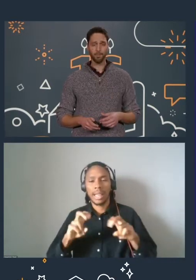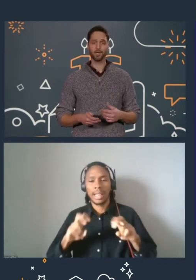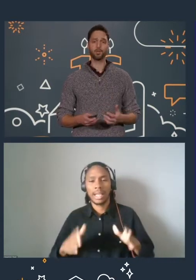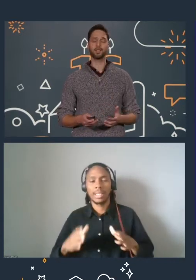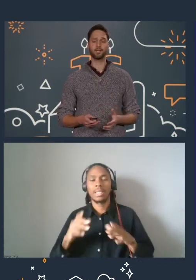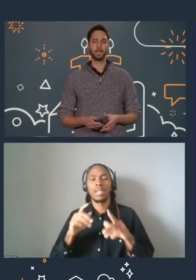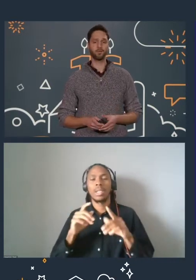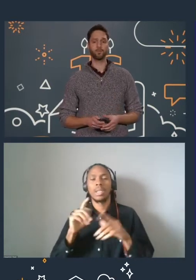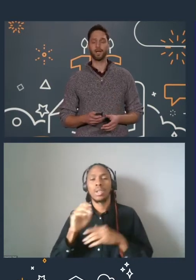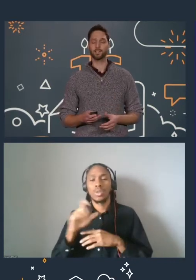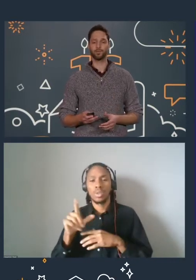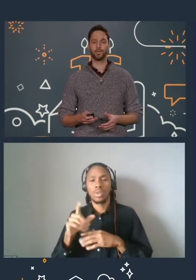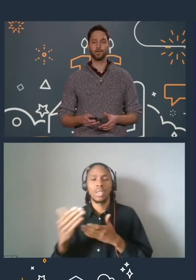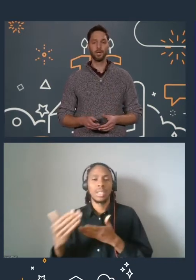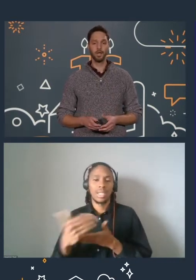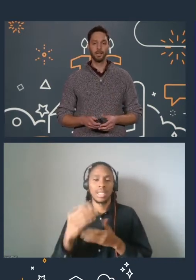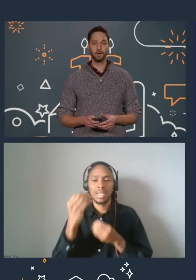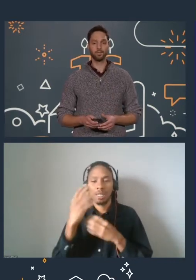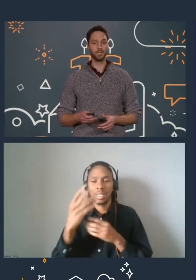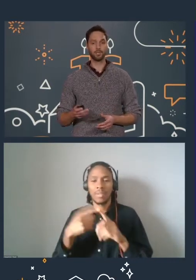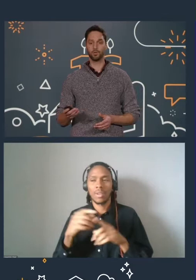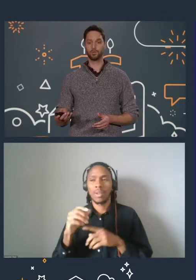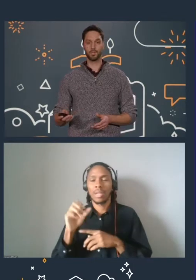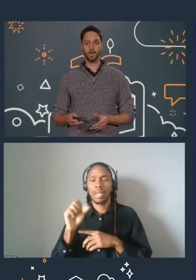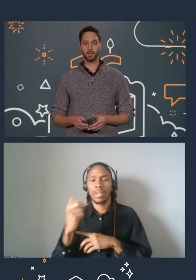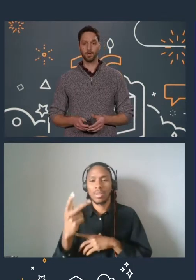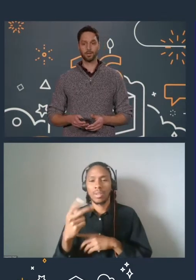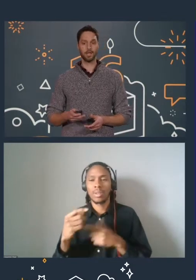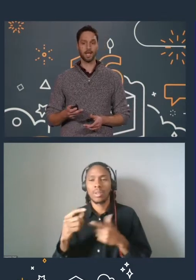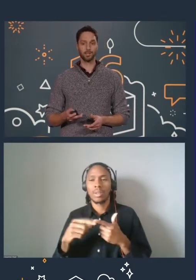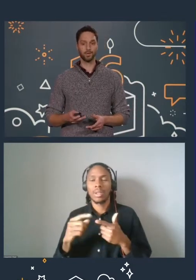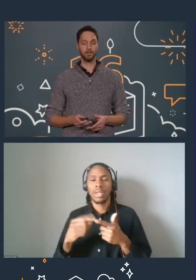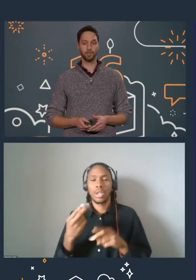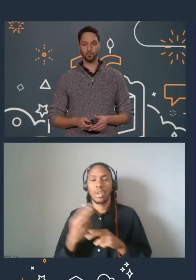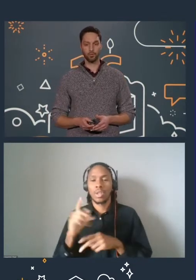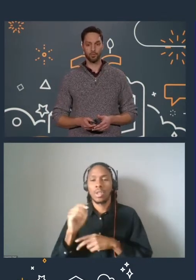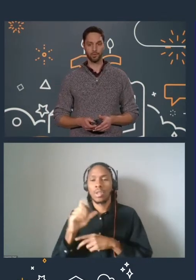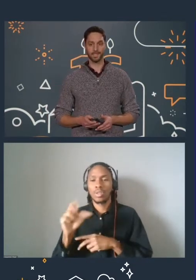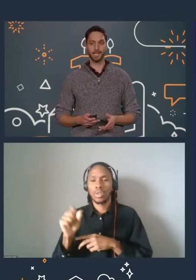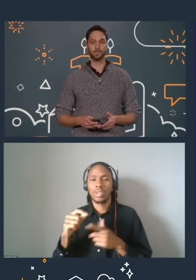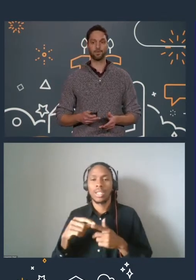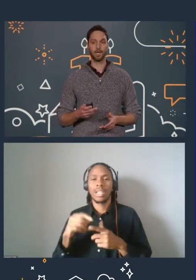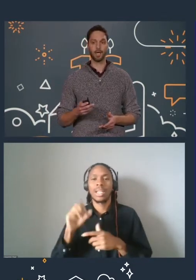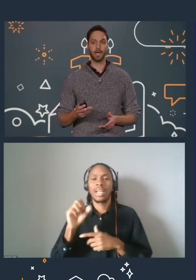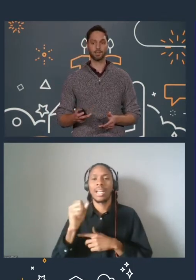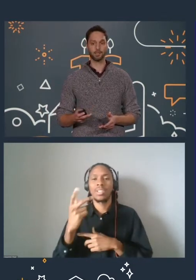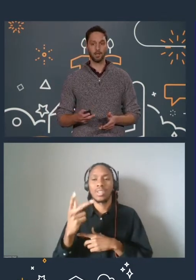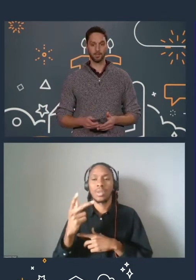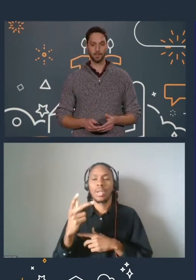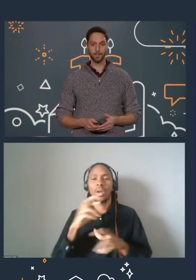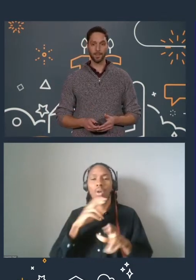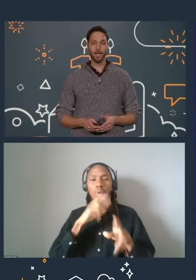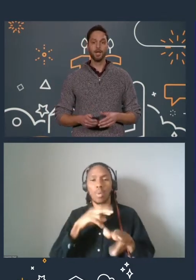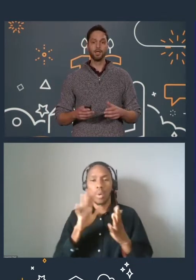by collecting data from S3, leveraging the tools we talked about, like S3 inventory reports and S3 access logs.